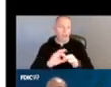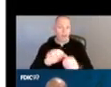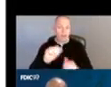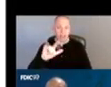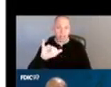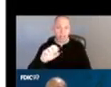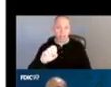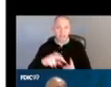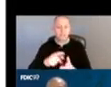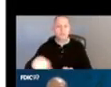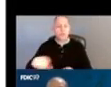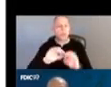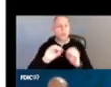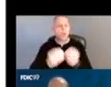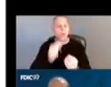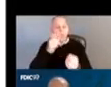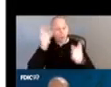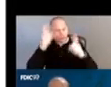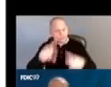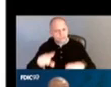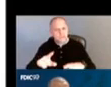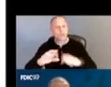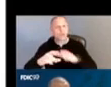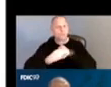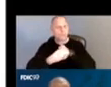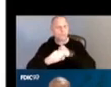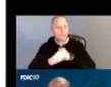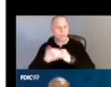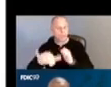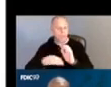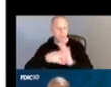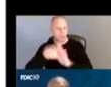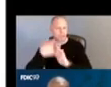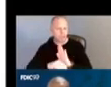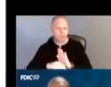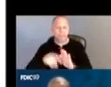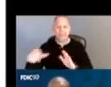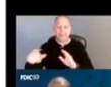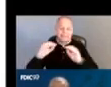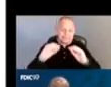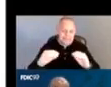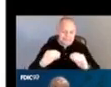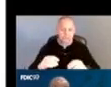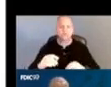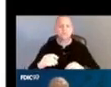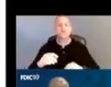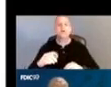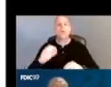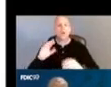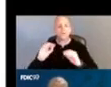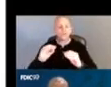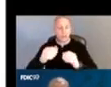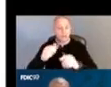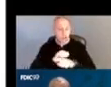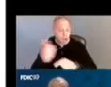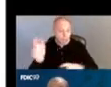Next slide. By teaching Money Smart, we would like you to use it and teach it. You can become